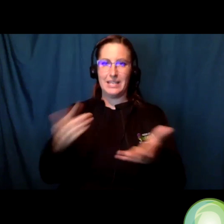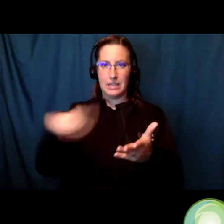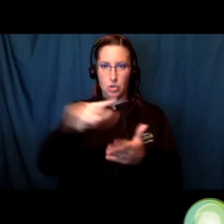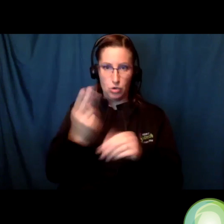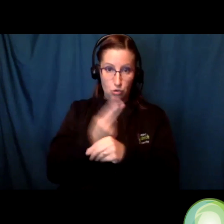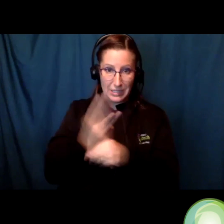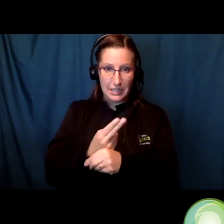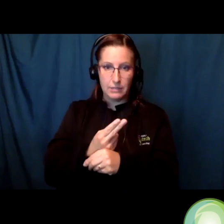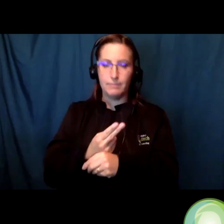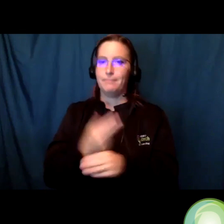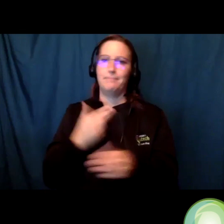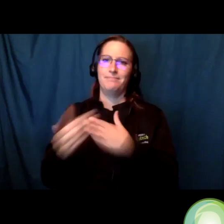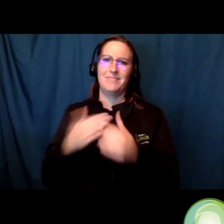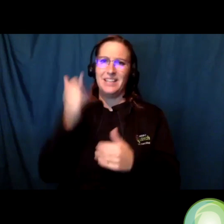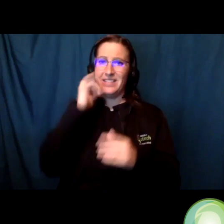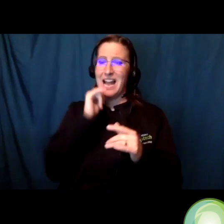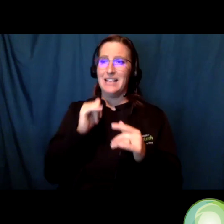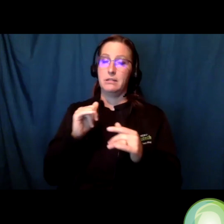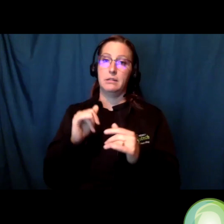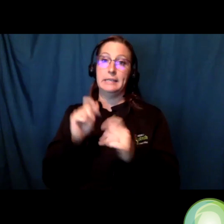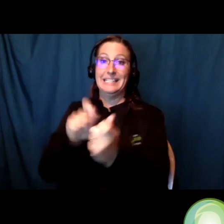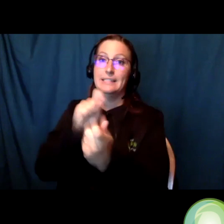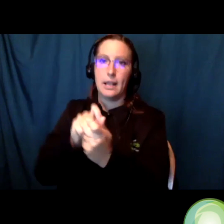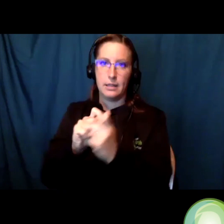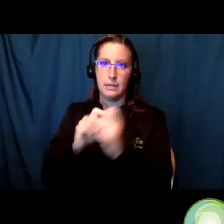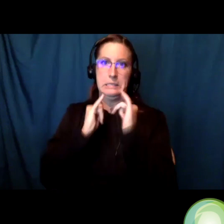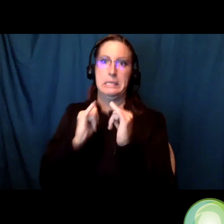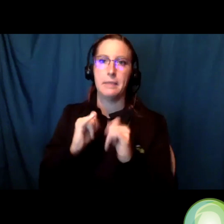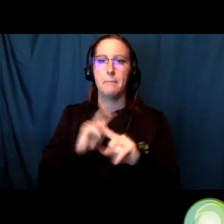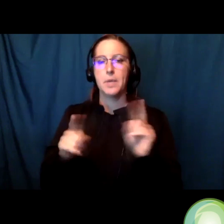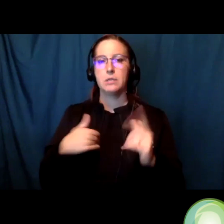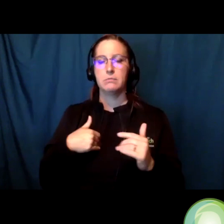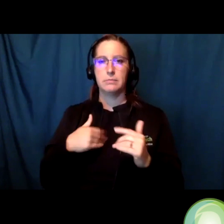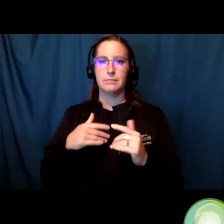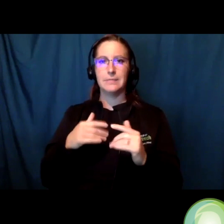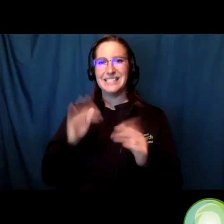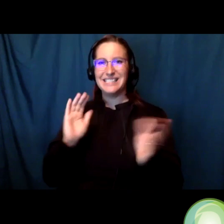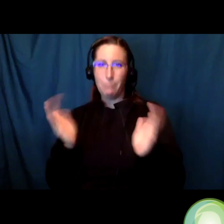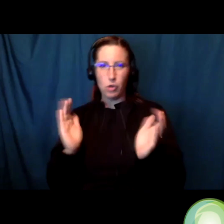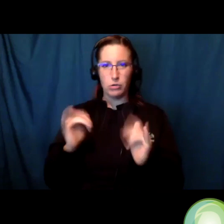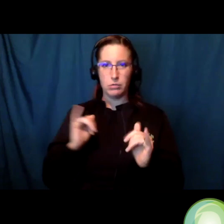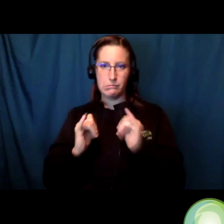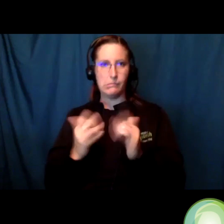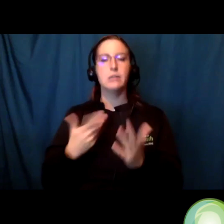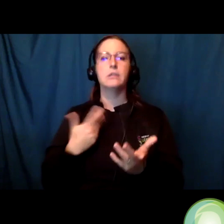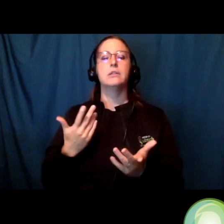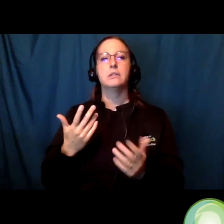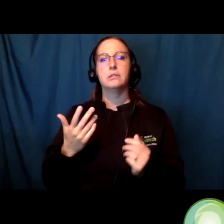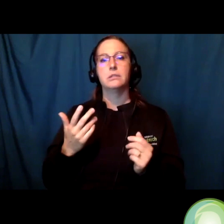even if they're not identical similar at home and you I think that would be good to at least have part of your session